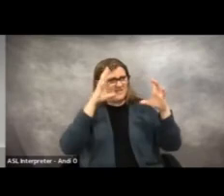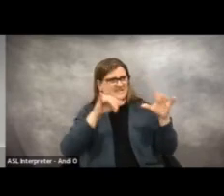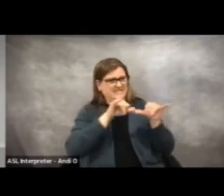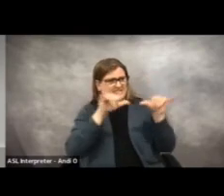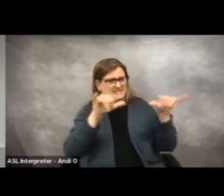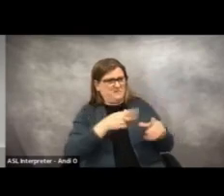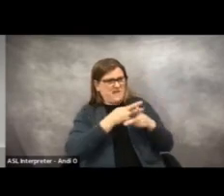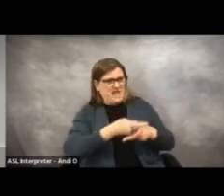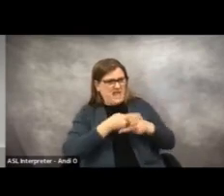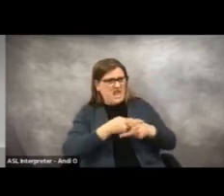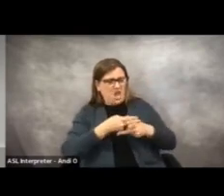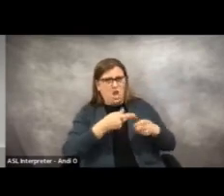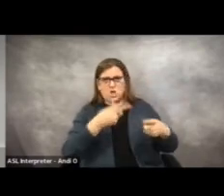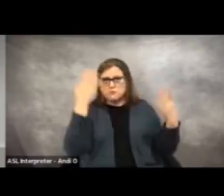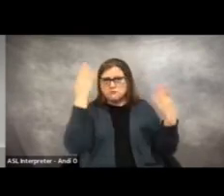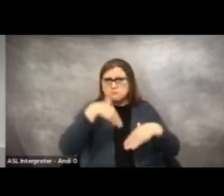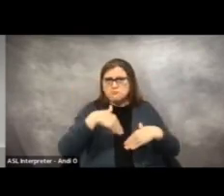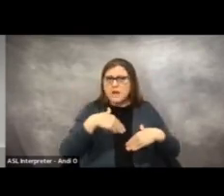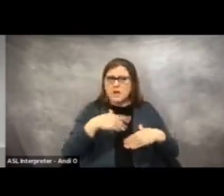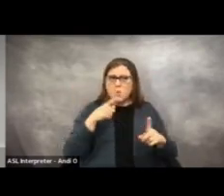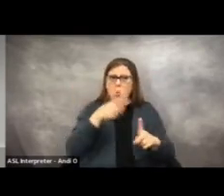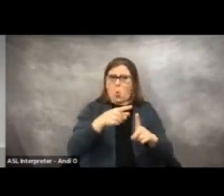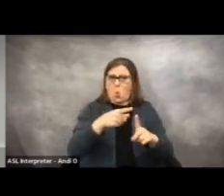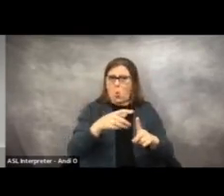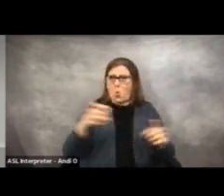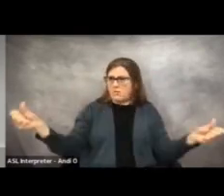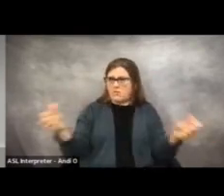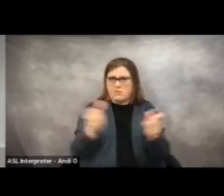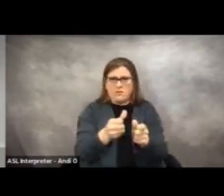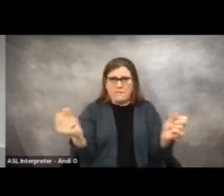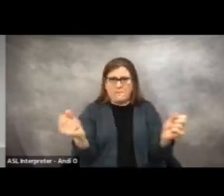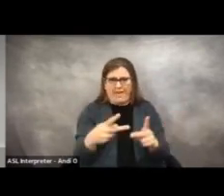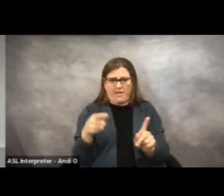isn't aware of reunification may be predicated on its ability to